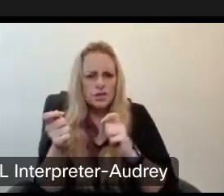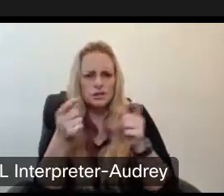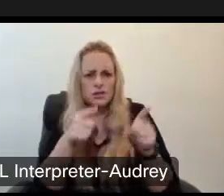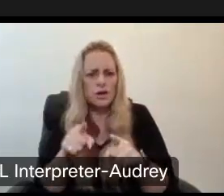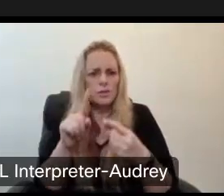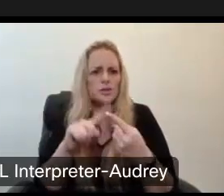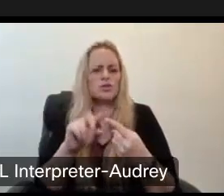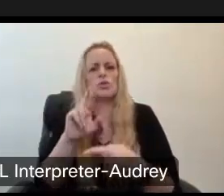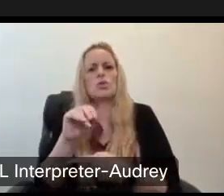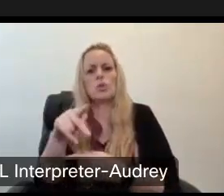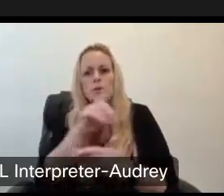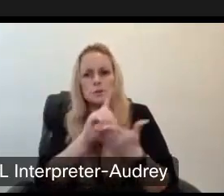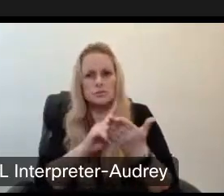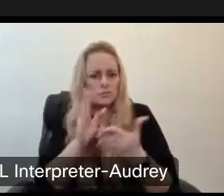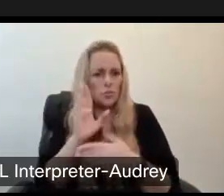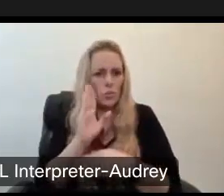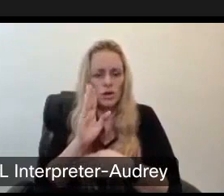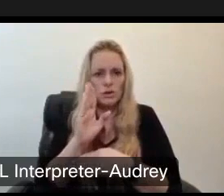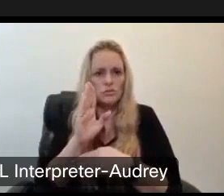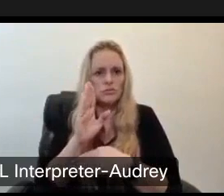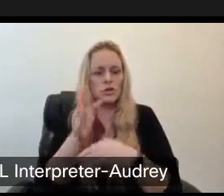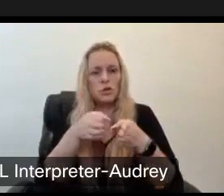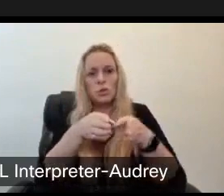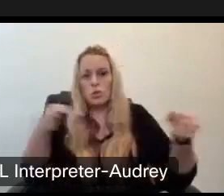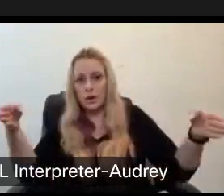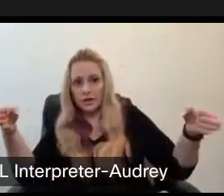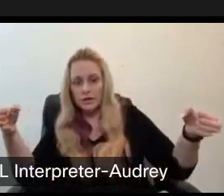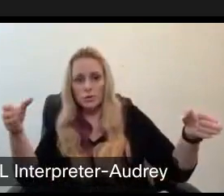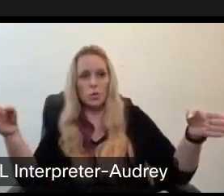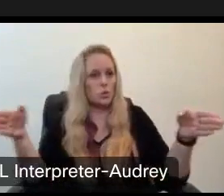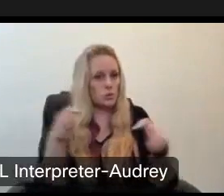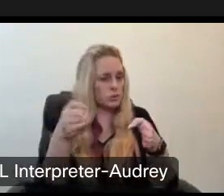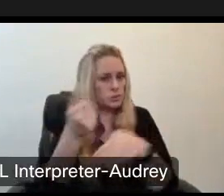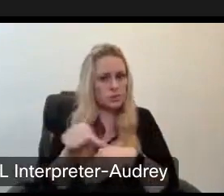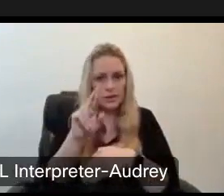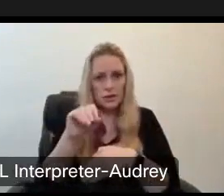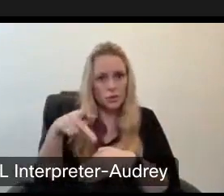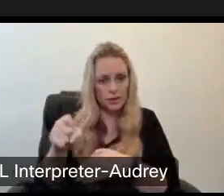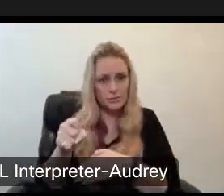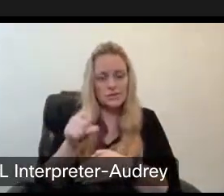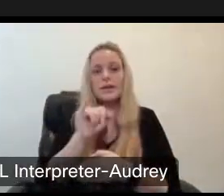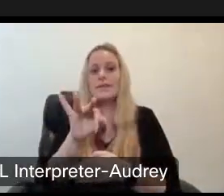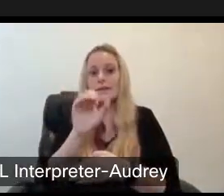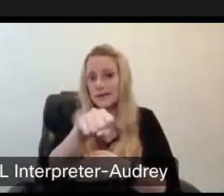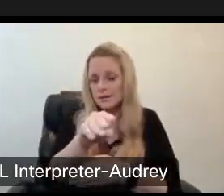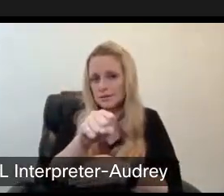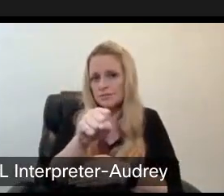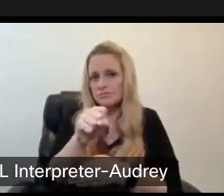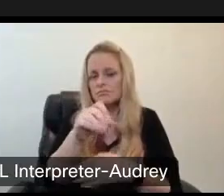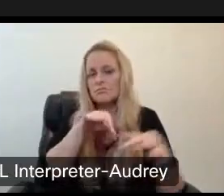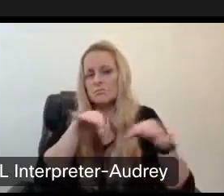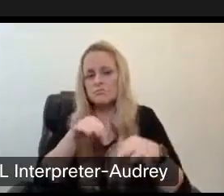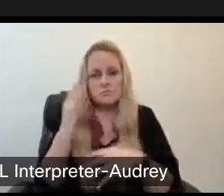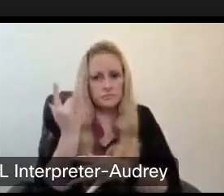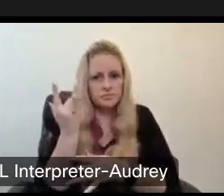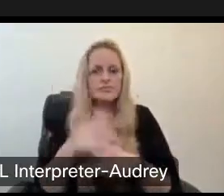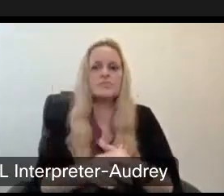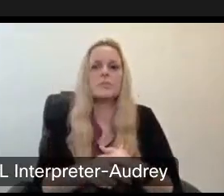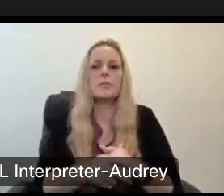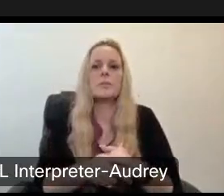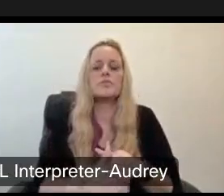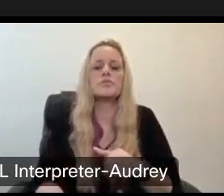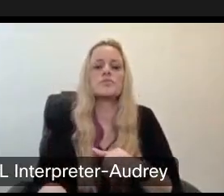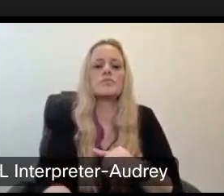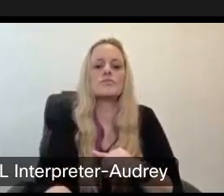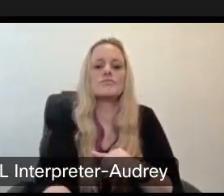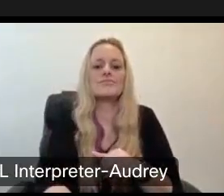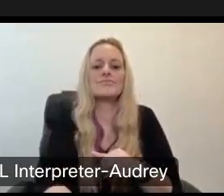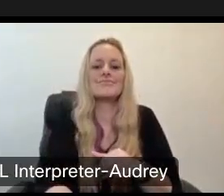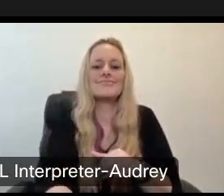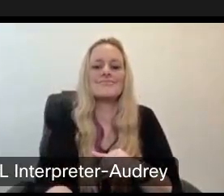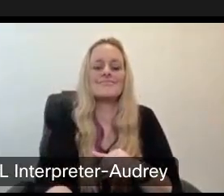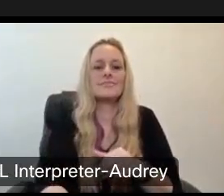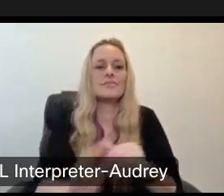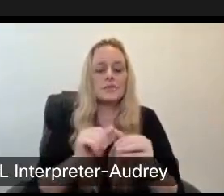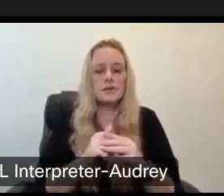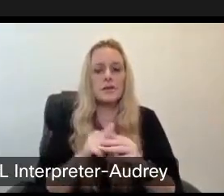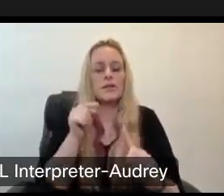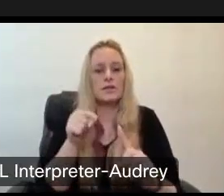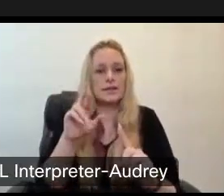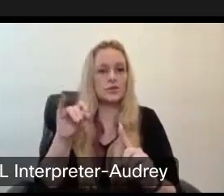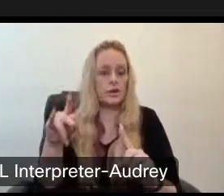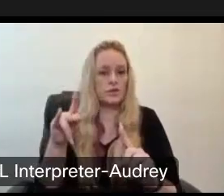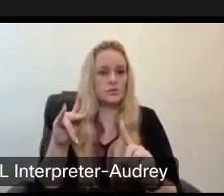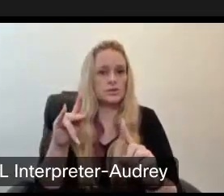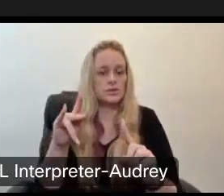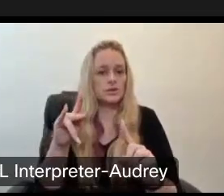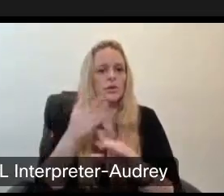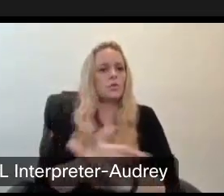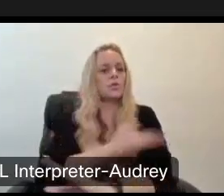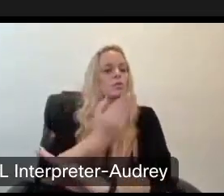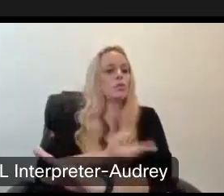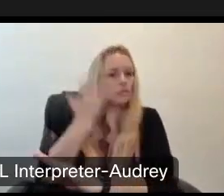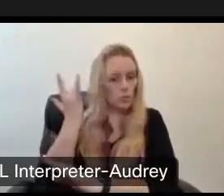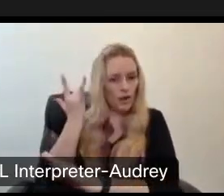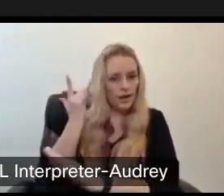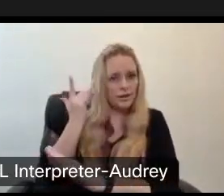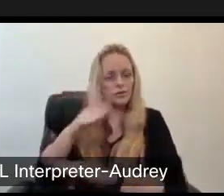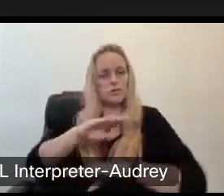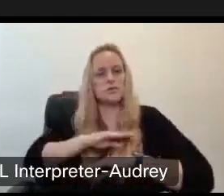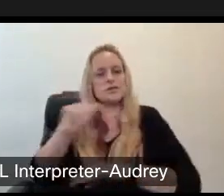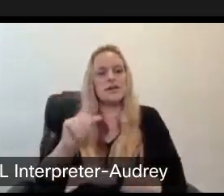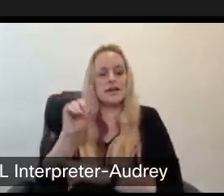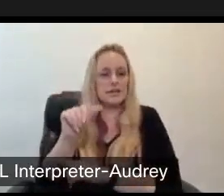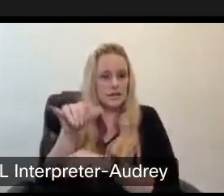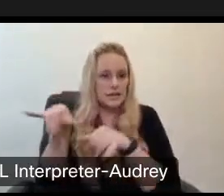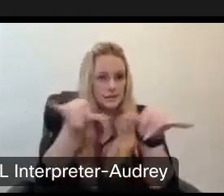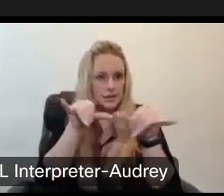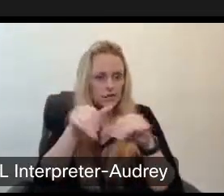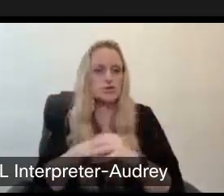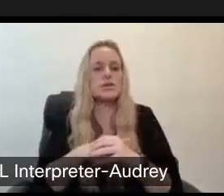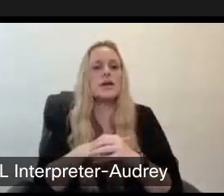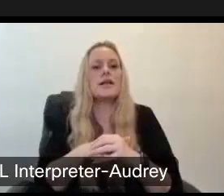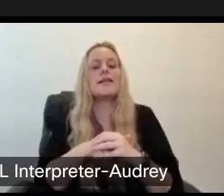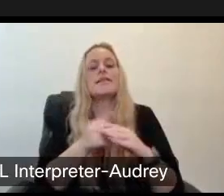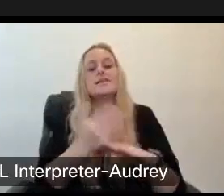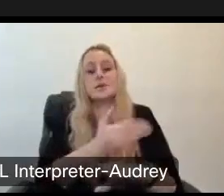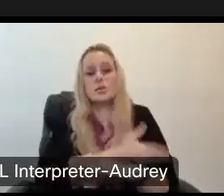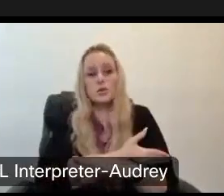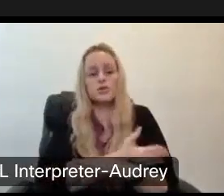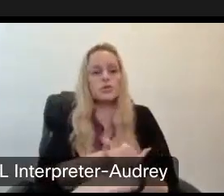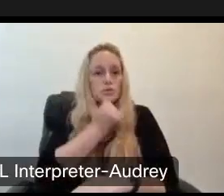And are any ramps being widened or reduced in size? If so, why? So basically these pedestrian ramps are being upgraded to meet ADA standards and this would include installing proper slopes, detectable warning surfaces.